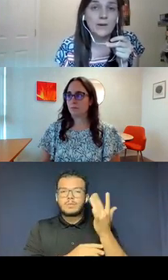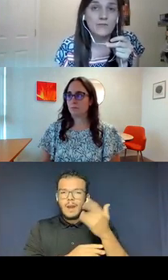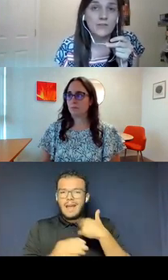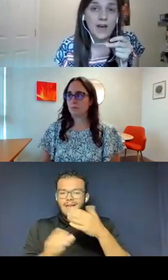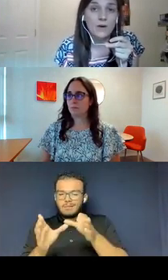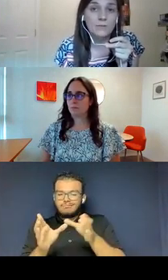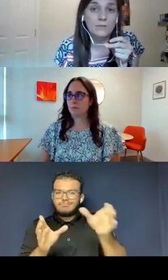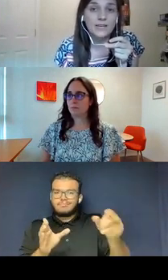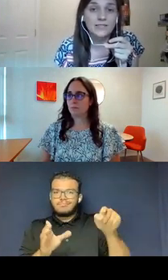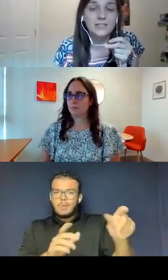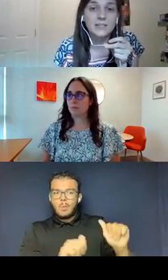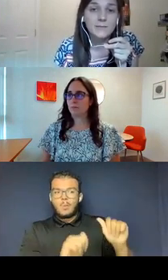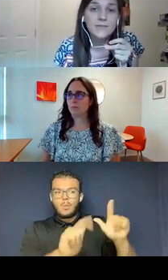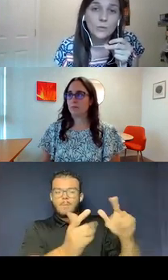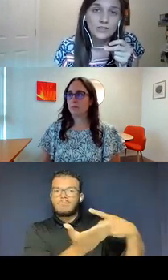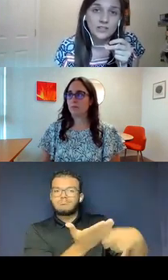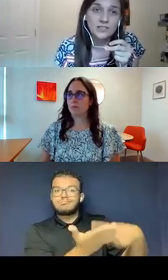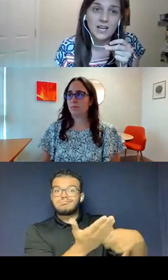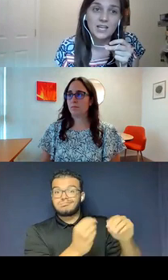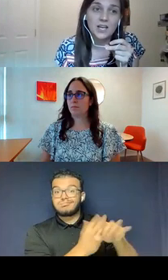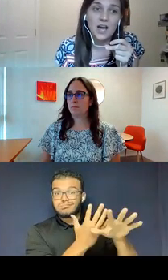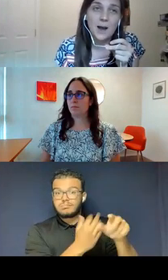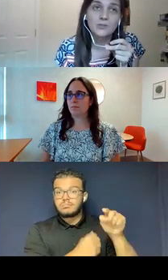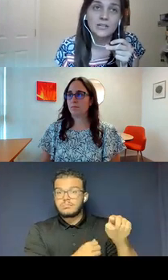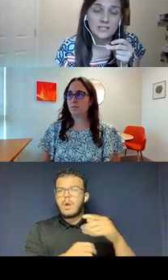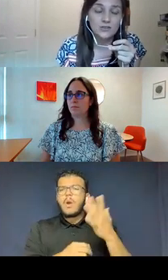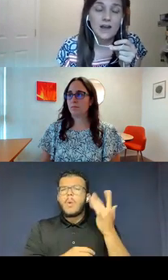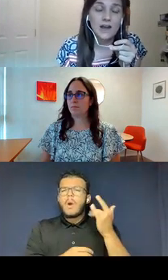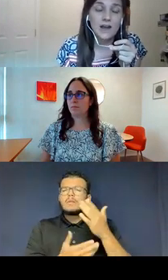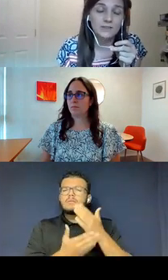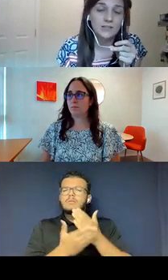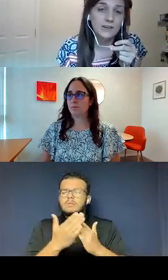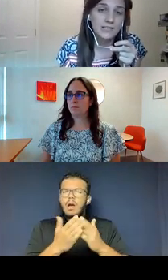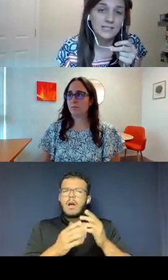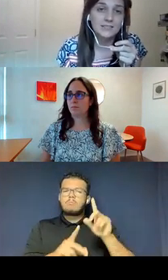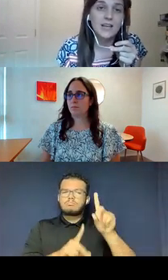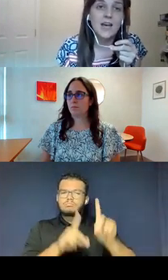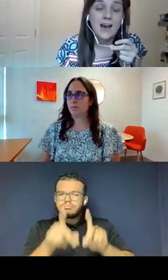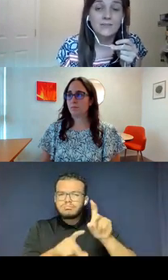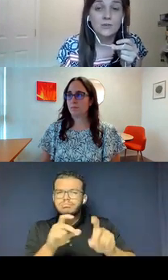for that one because some of the questions that transitional housing grantees have